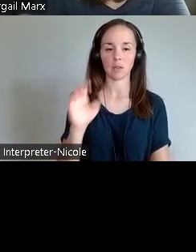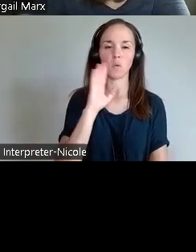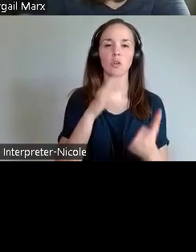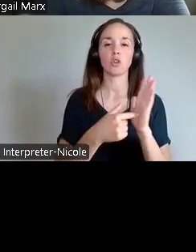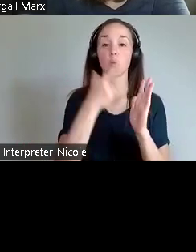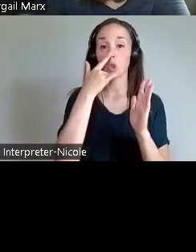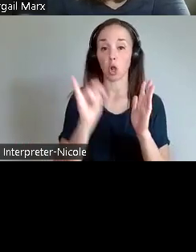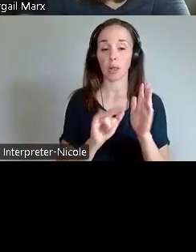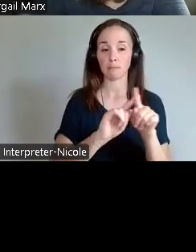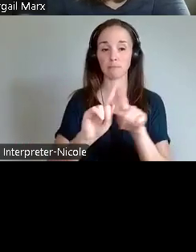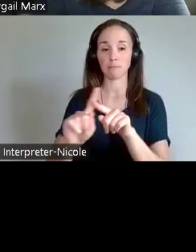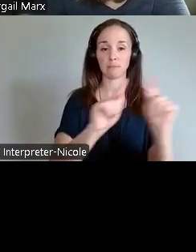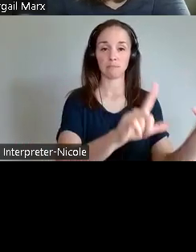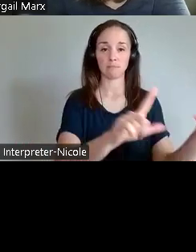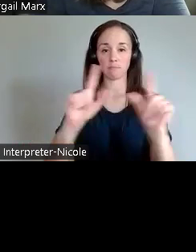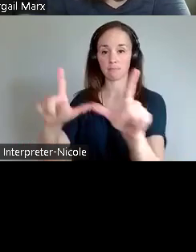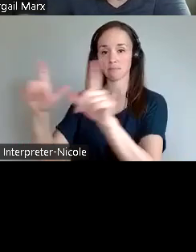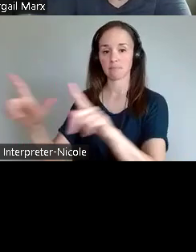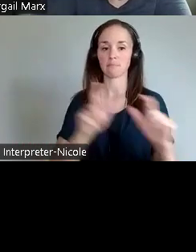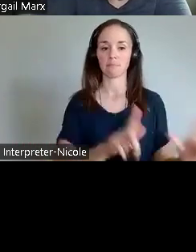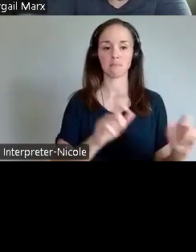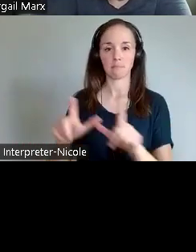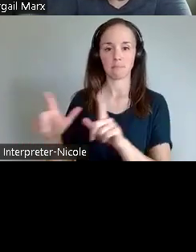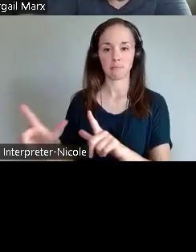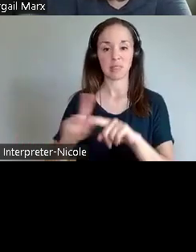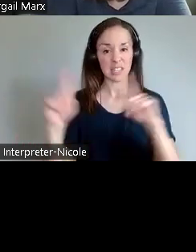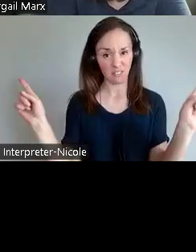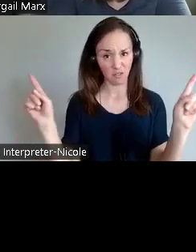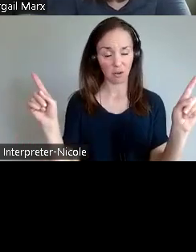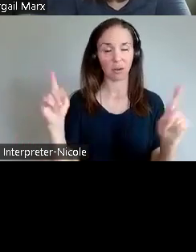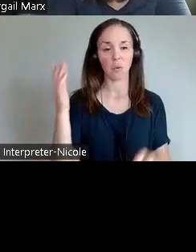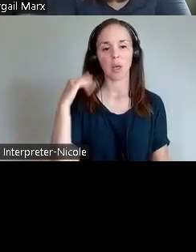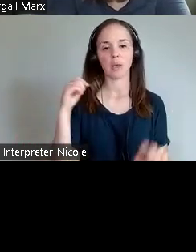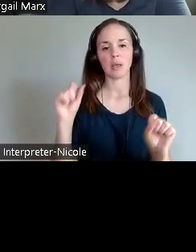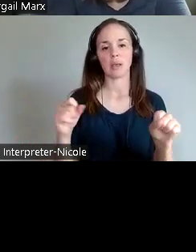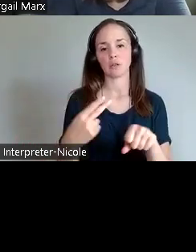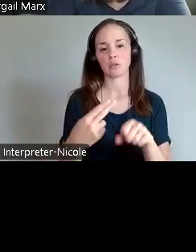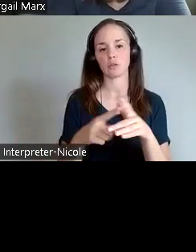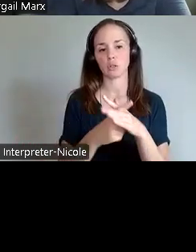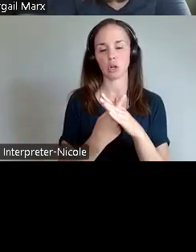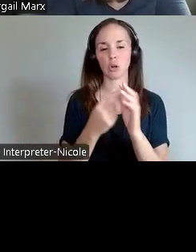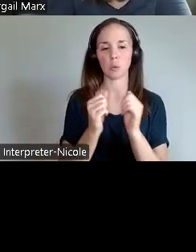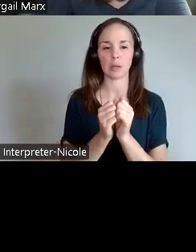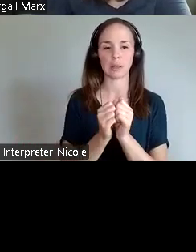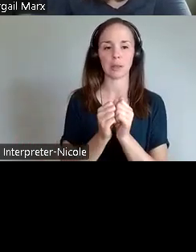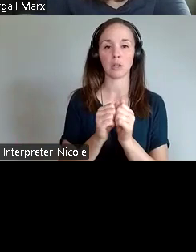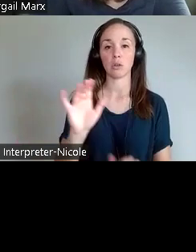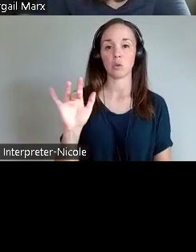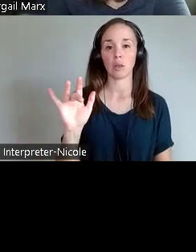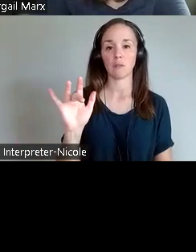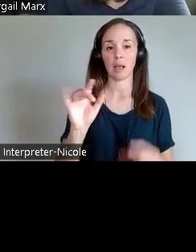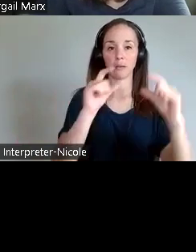So these page sets are a little different because we can start out with a like 25-location page set,